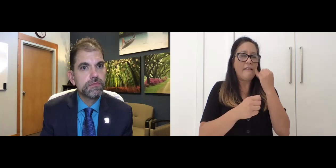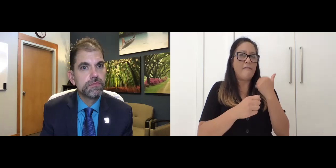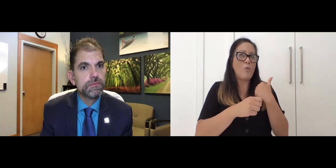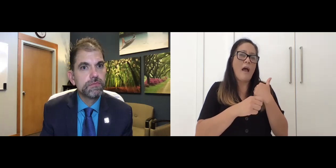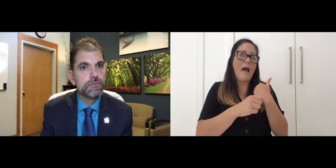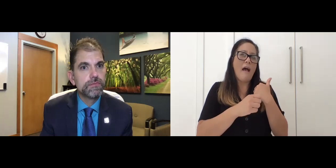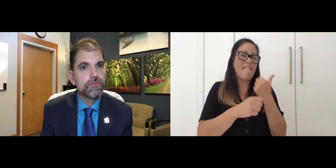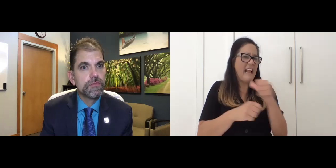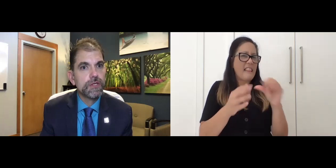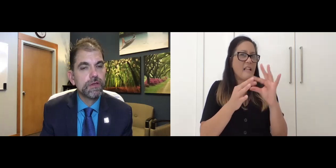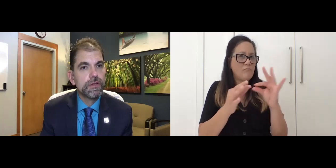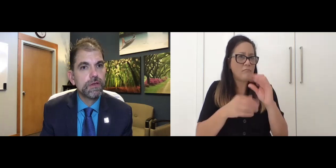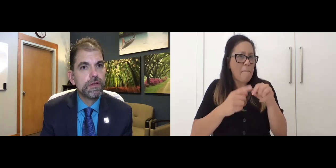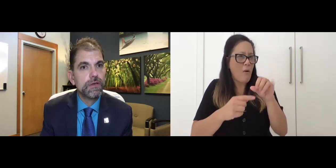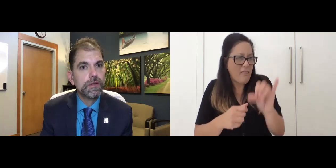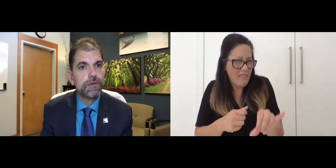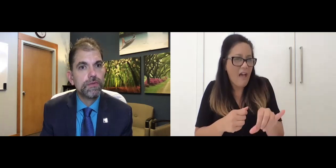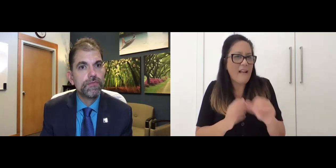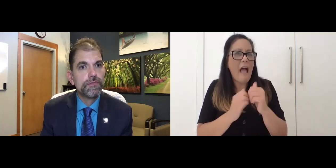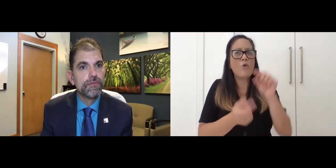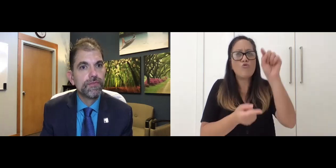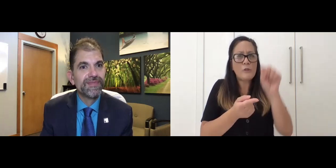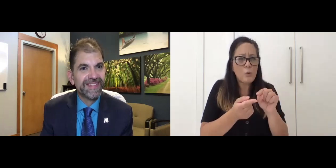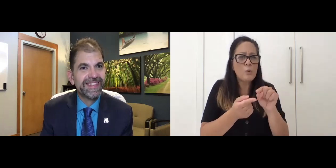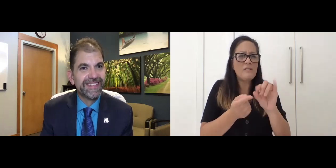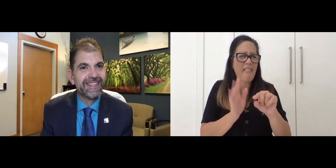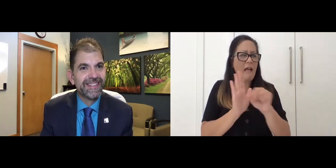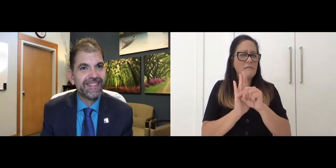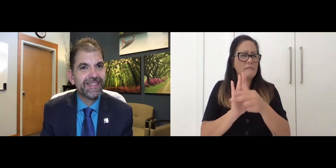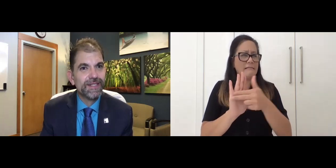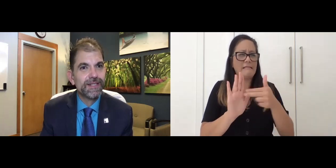I'm wondering if you have anything to say about that stigma or what we could